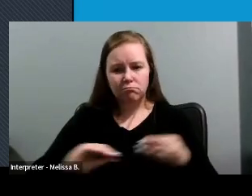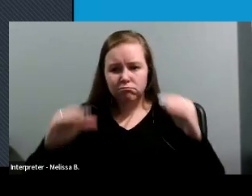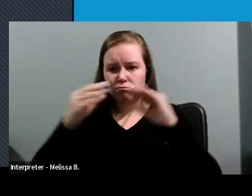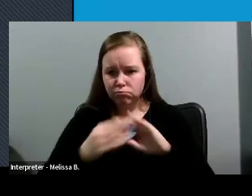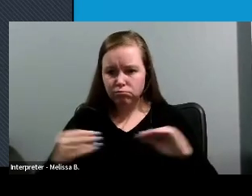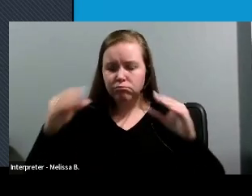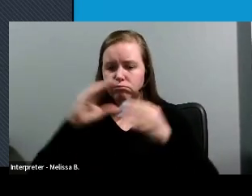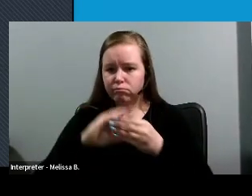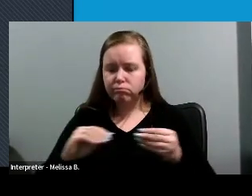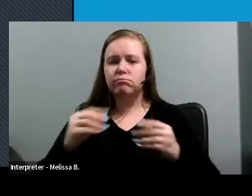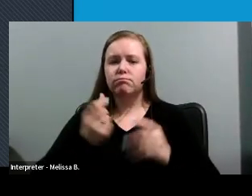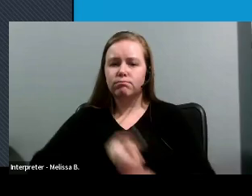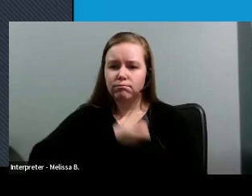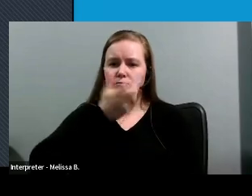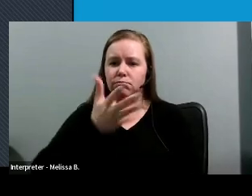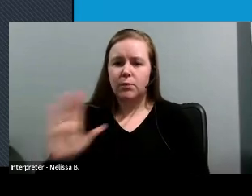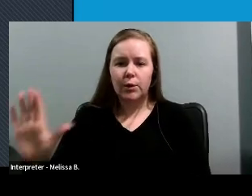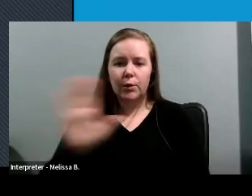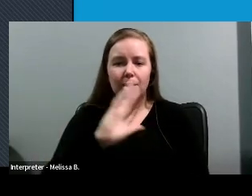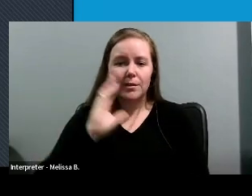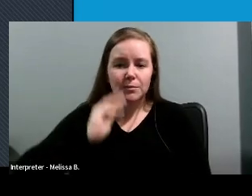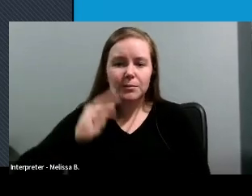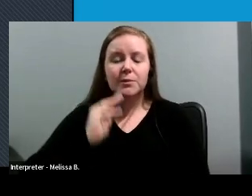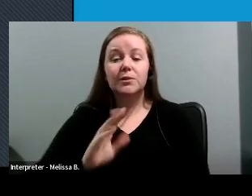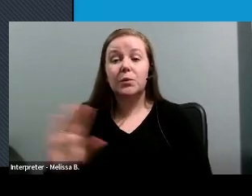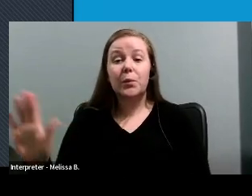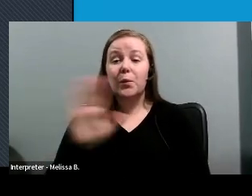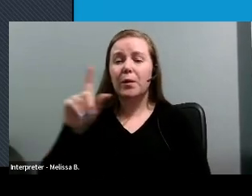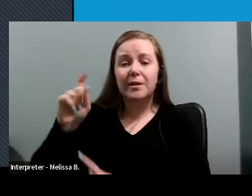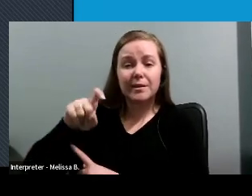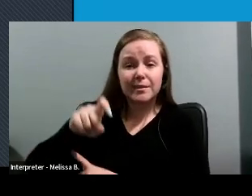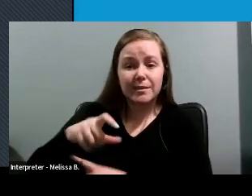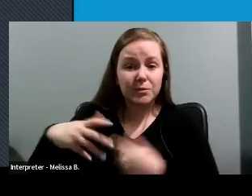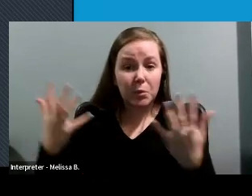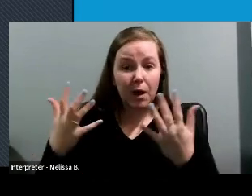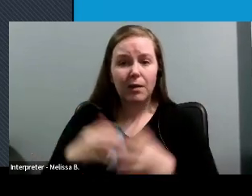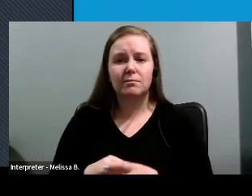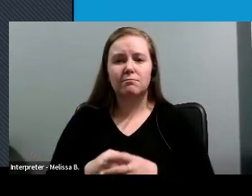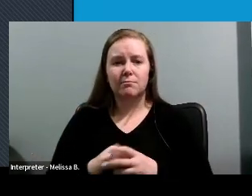Shannon Spencer (she/her): You know, what your needs are, and why something is important to you.